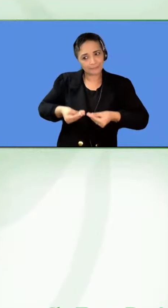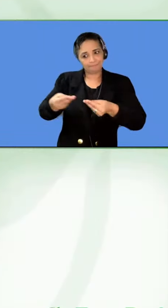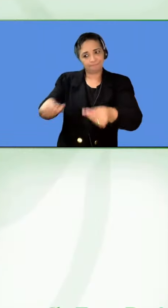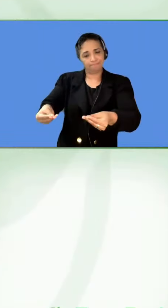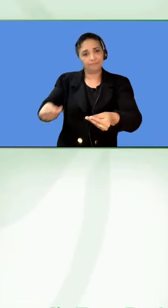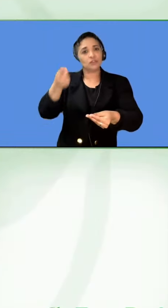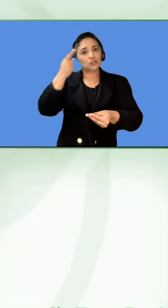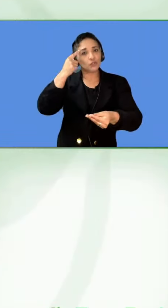browser displays.